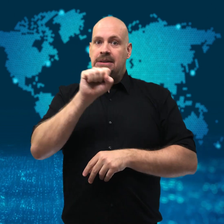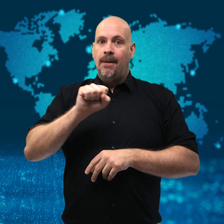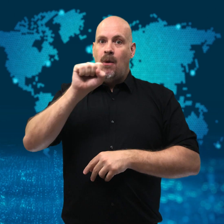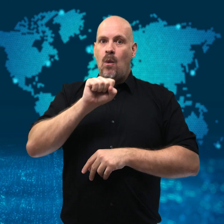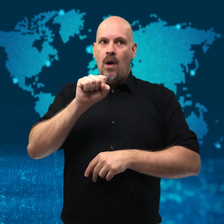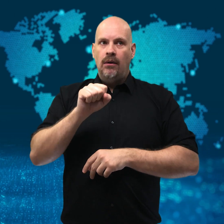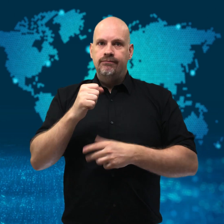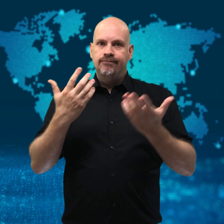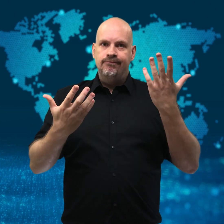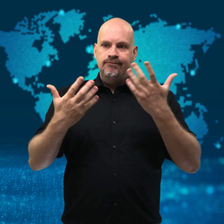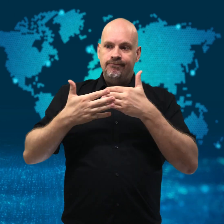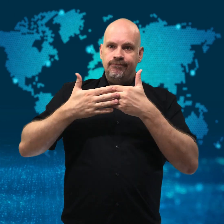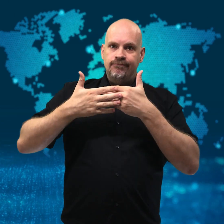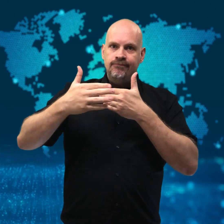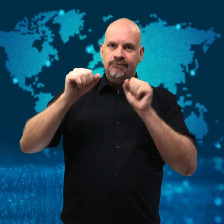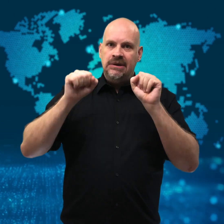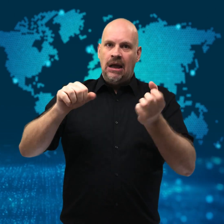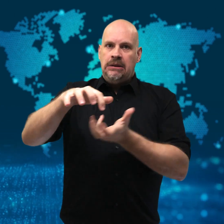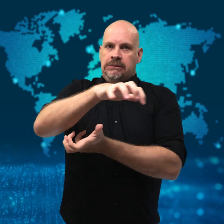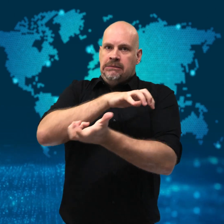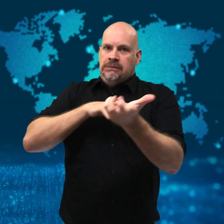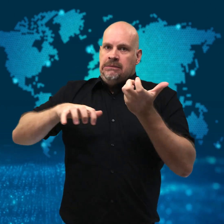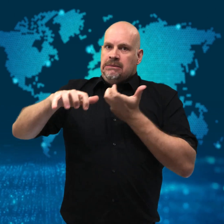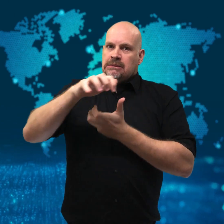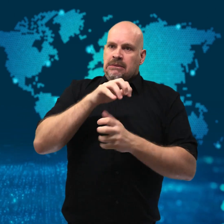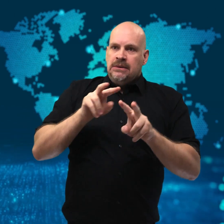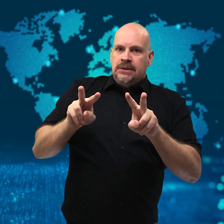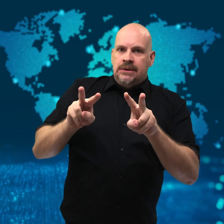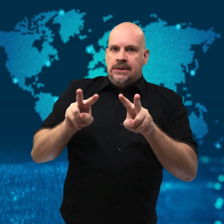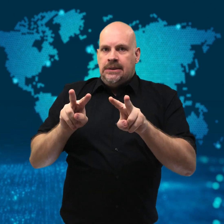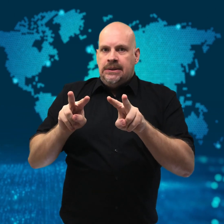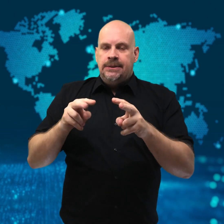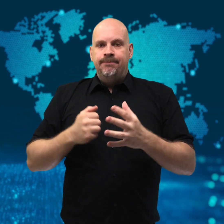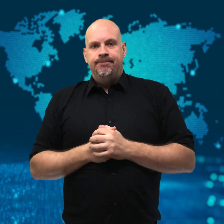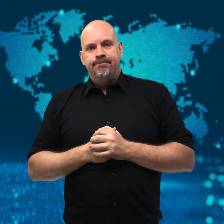believe a political crisis is coming.